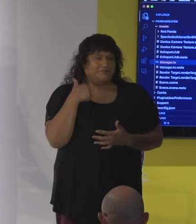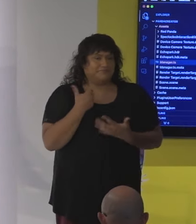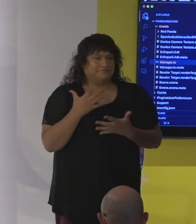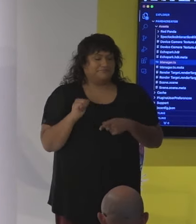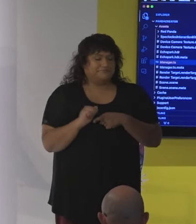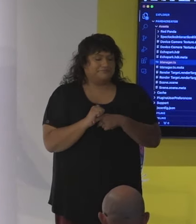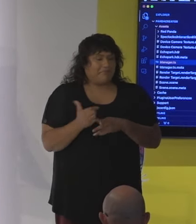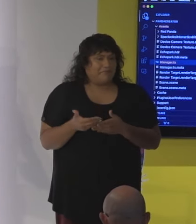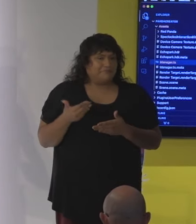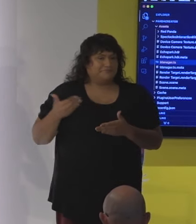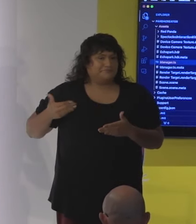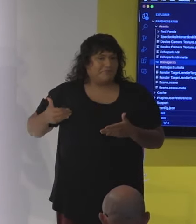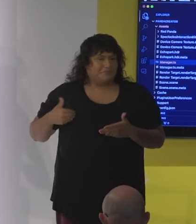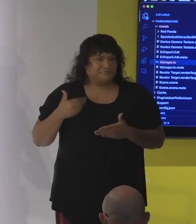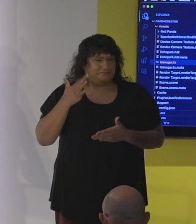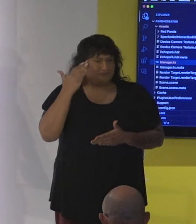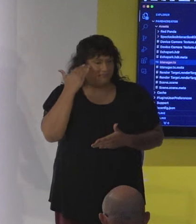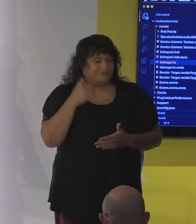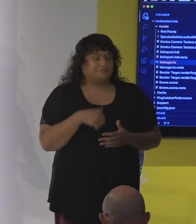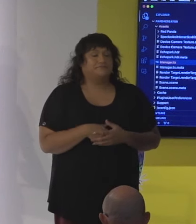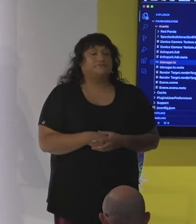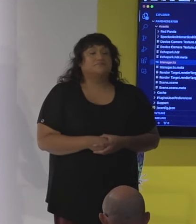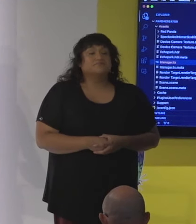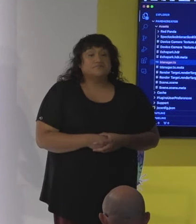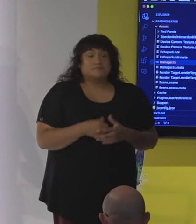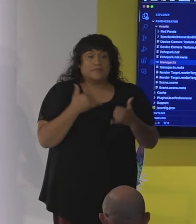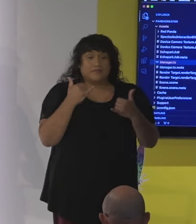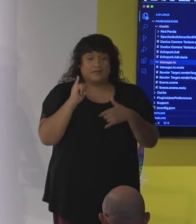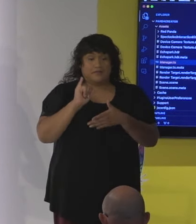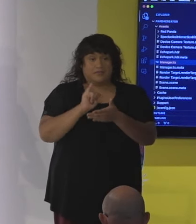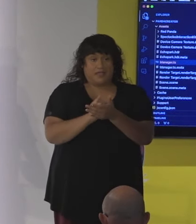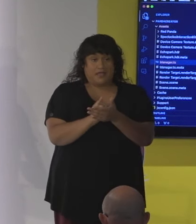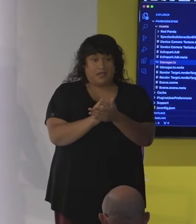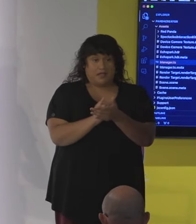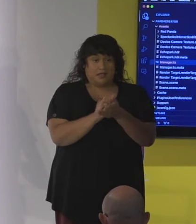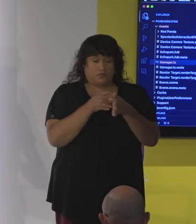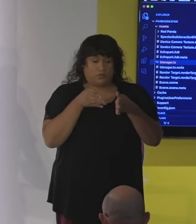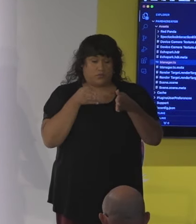So, I want to get the direction of container back.